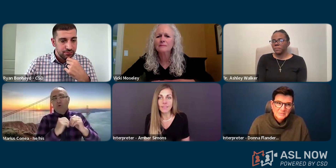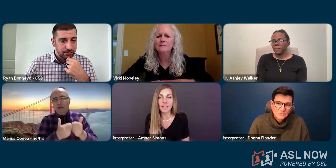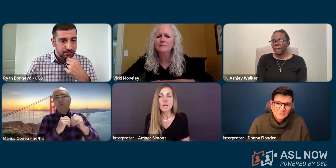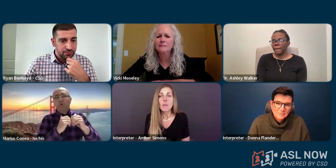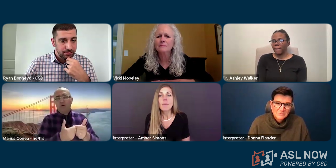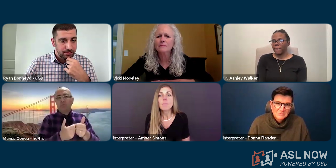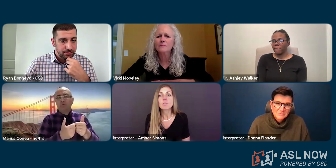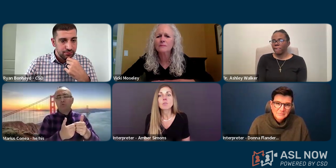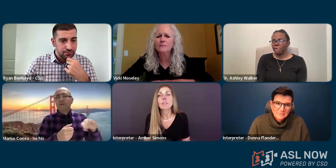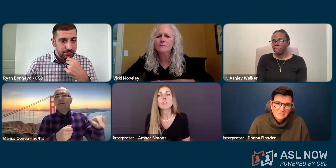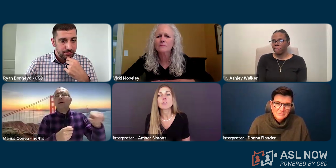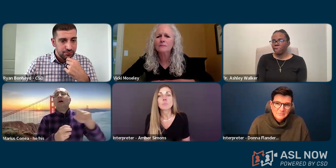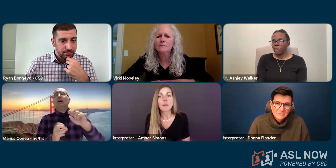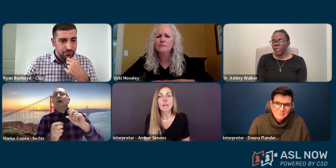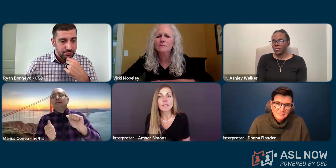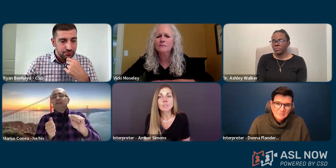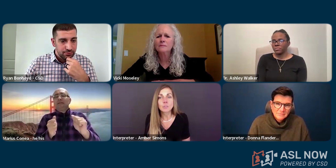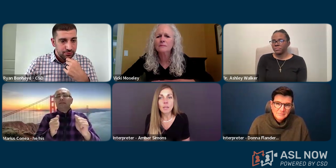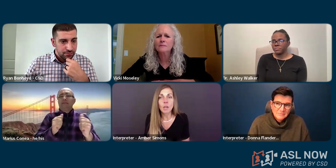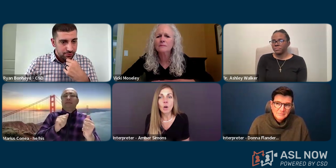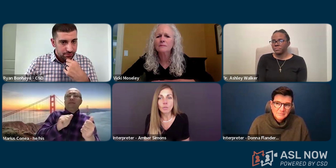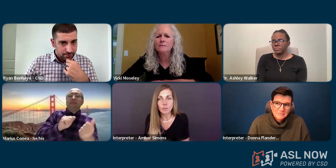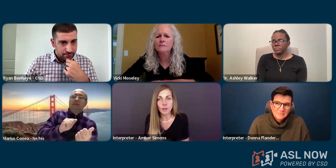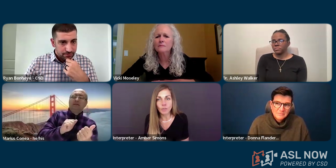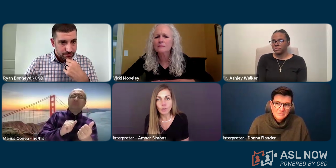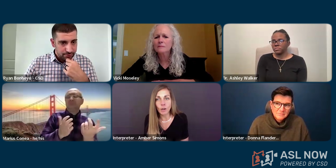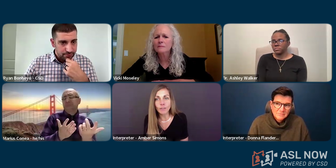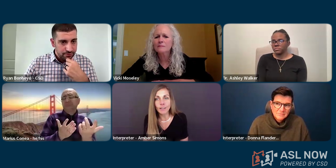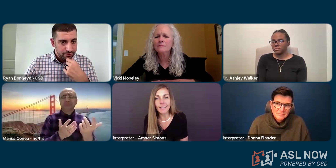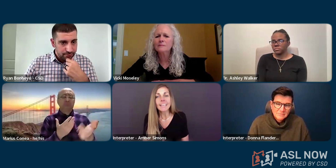and then people trying to explain to me over and over and over